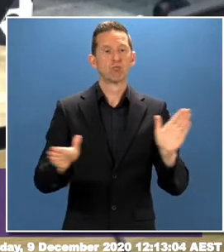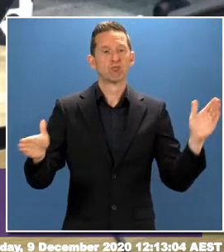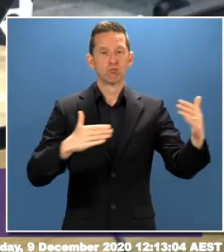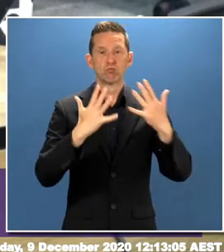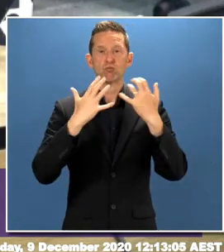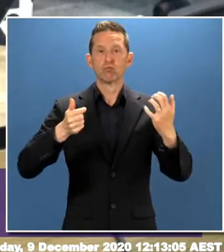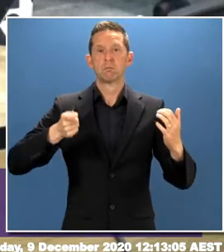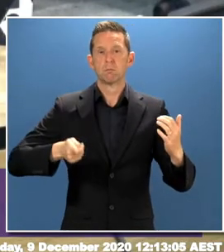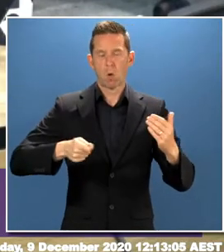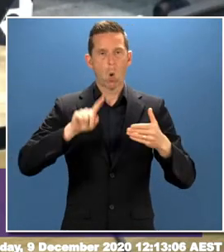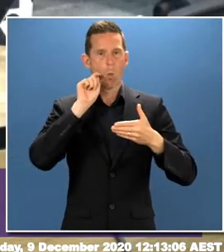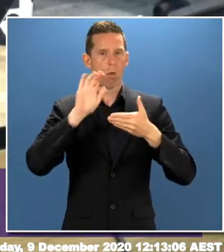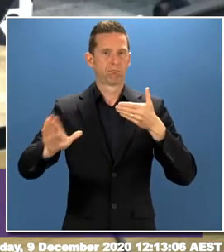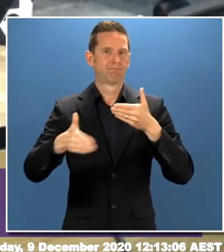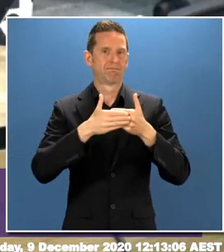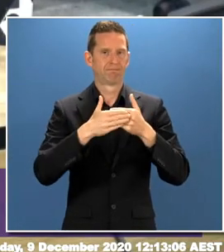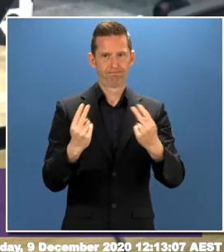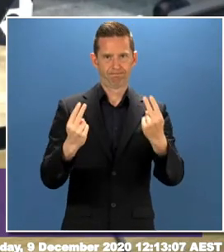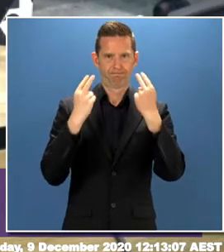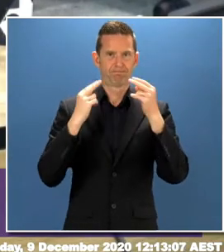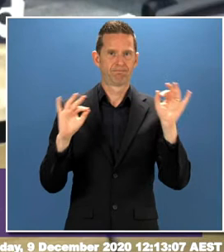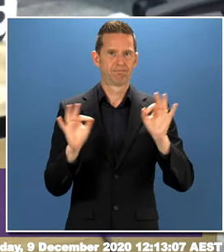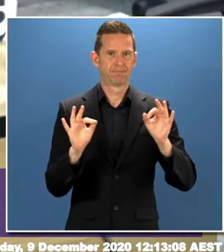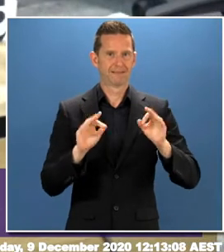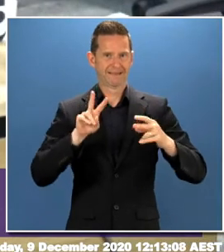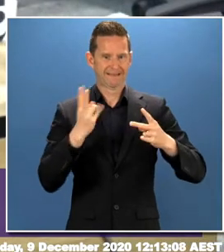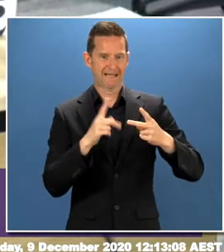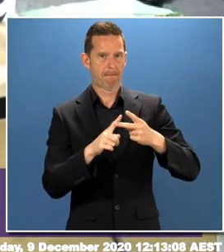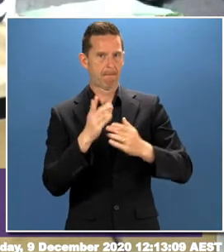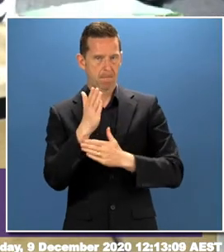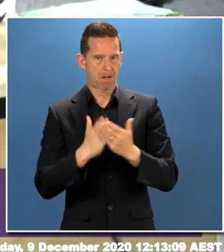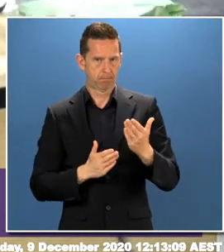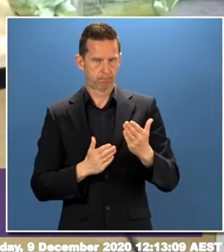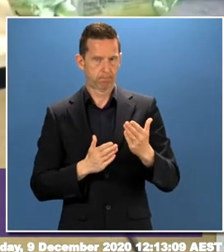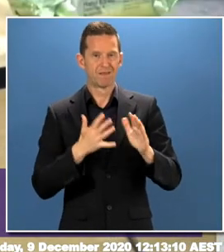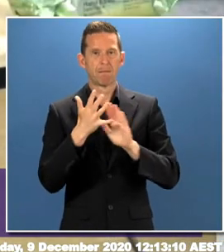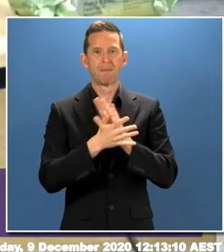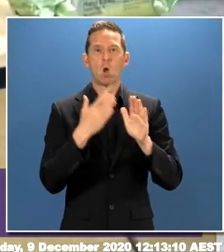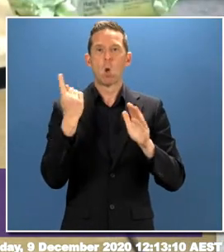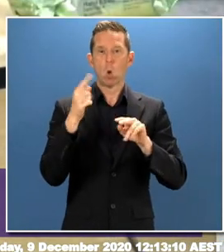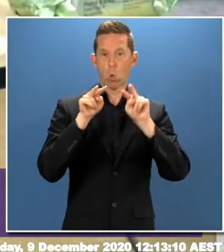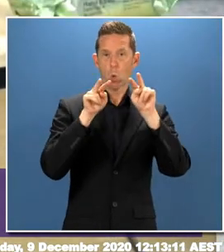to the public, or the hearing in general will be closed to the public. And this means that people following the broadcast